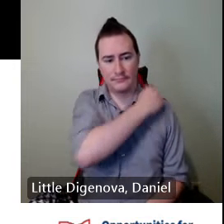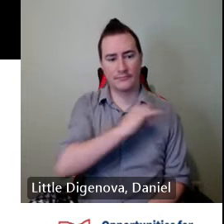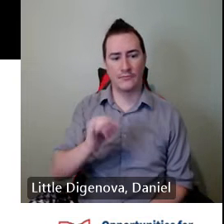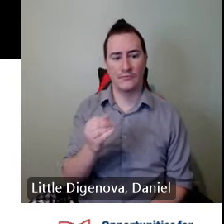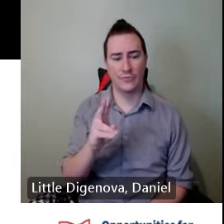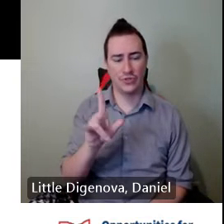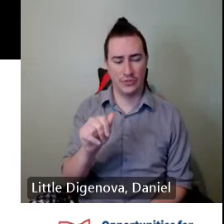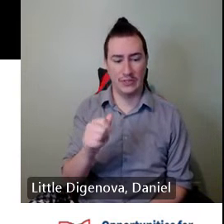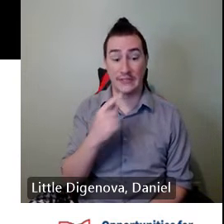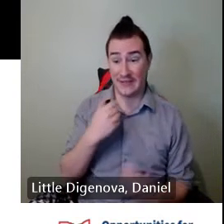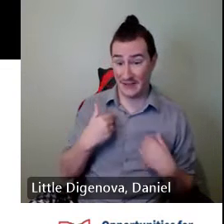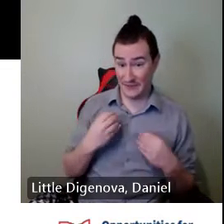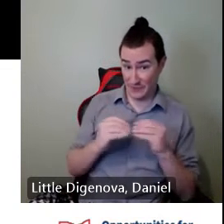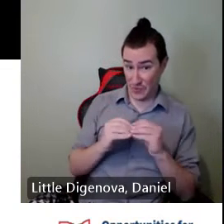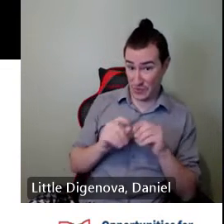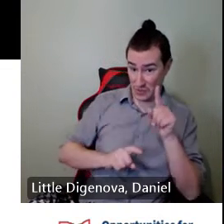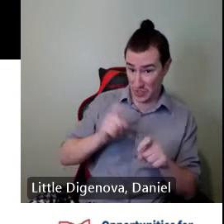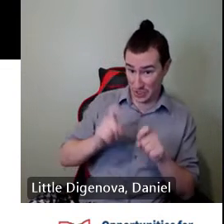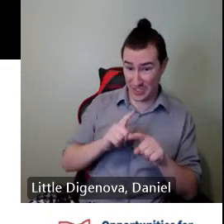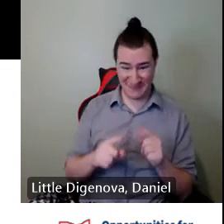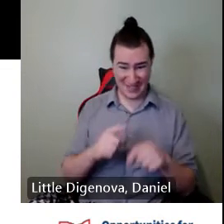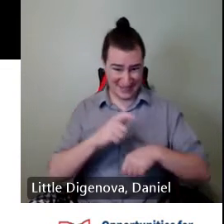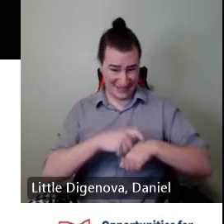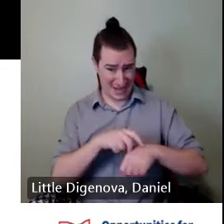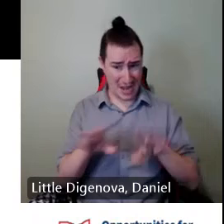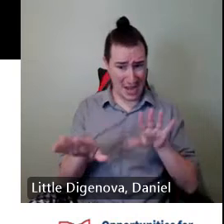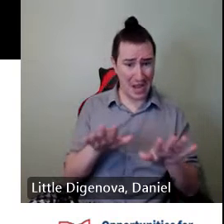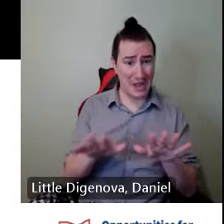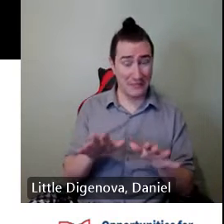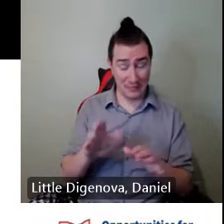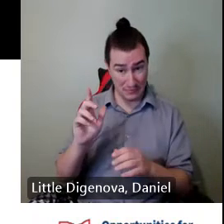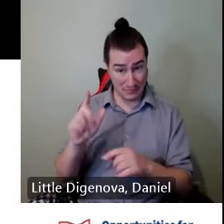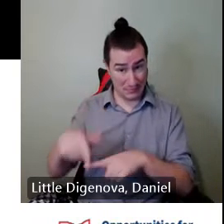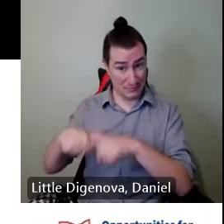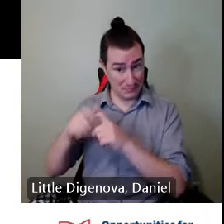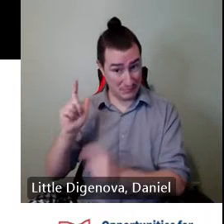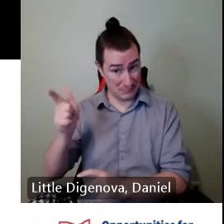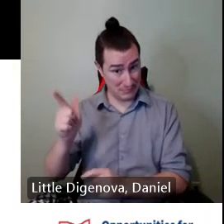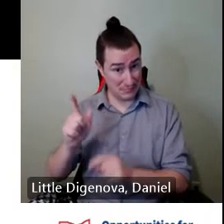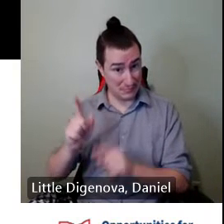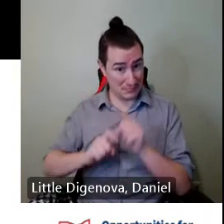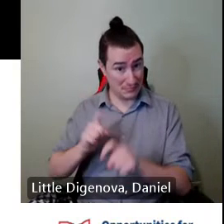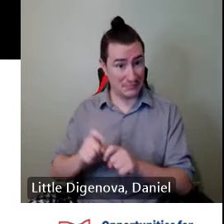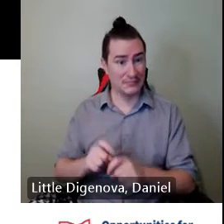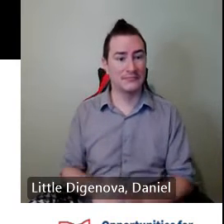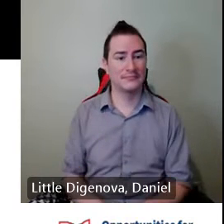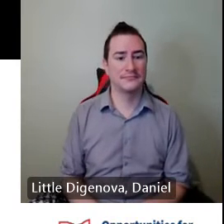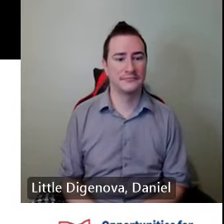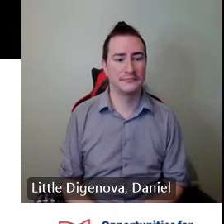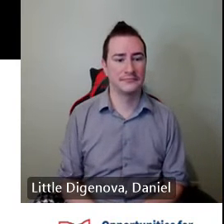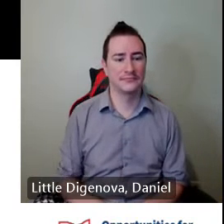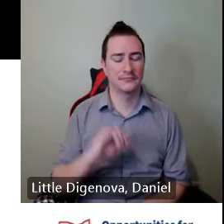Julie: We can try to catch those later. I think we have one more pre- submitted one we want to make sure to fit in right now.